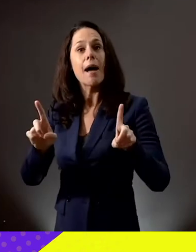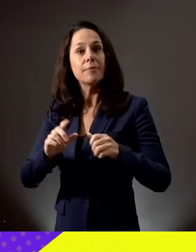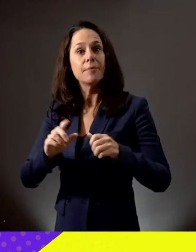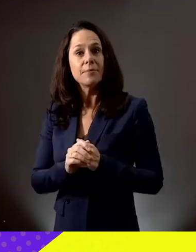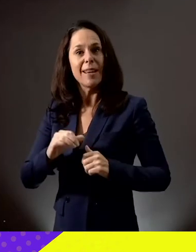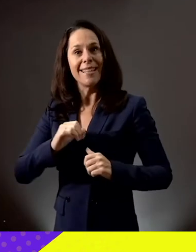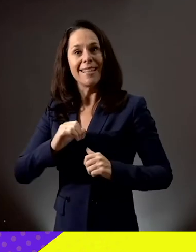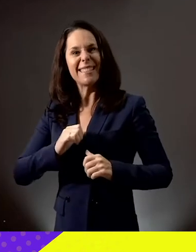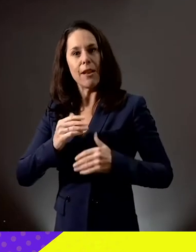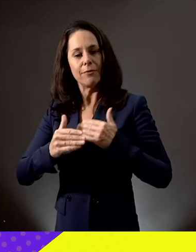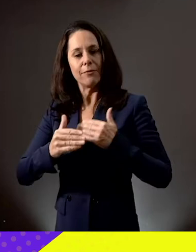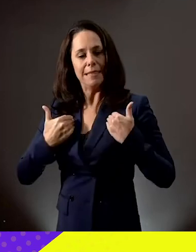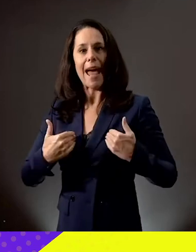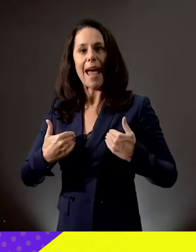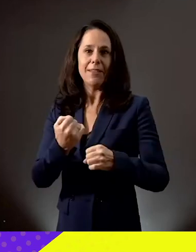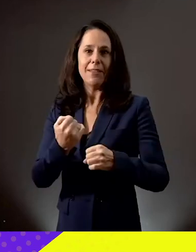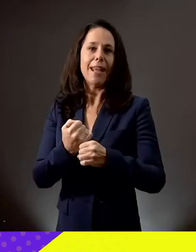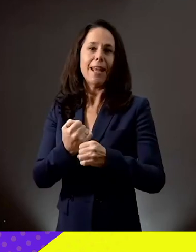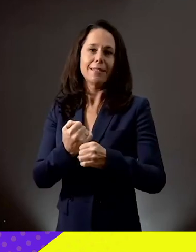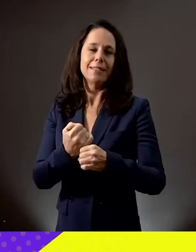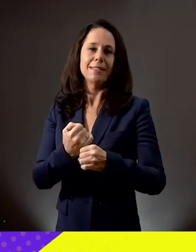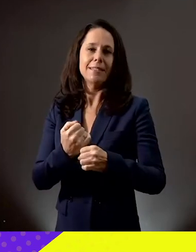This would be our advice to everybody.